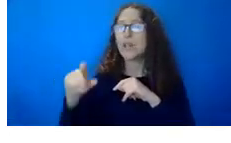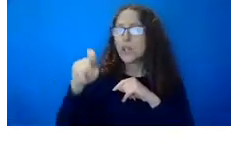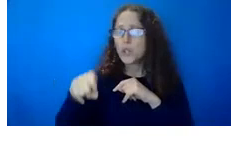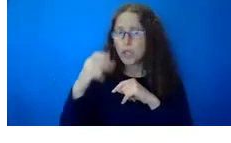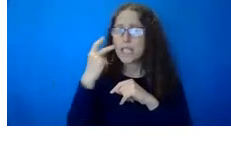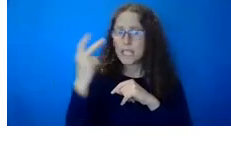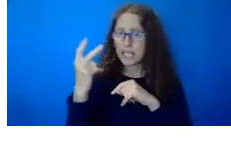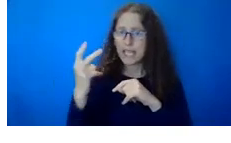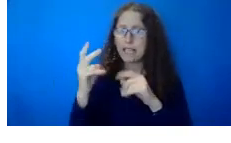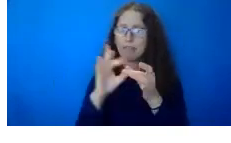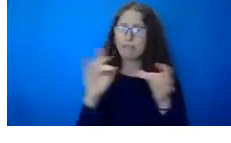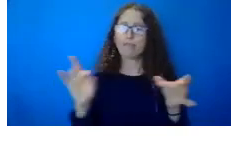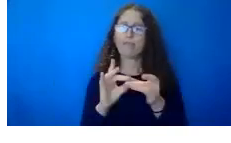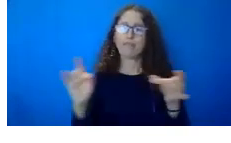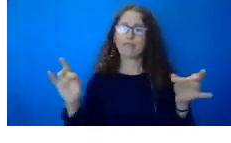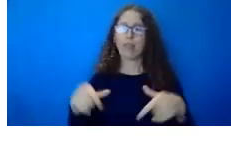ONCE AGAIN, HERE IS WHERE CLOSE CAPTIONING, YOUR BOTTOM